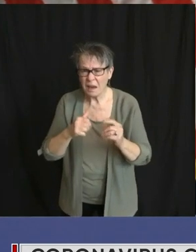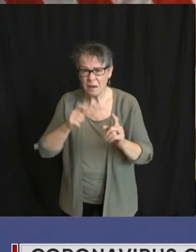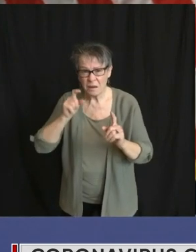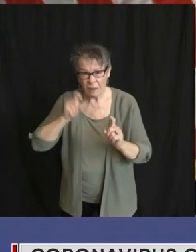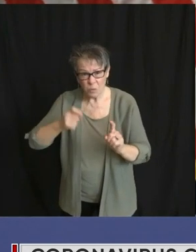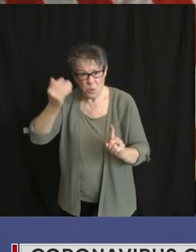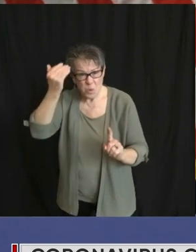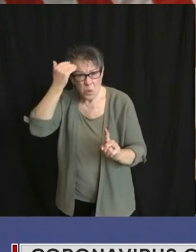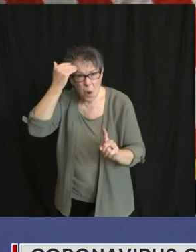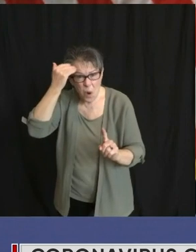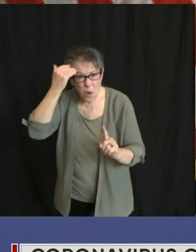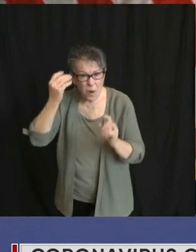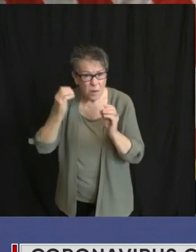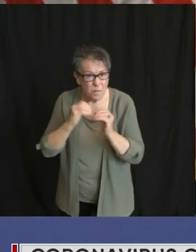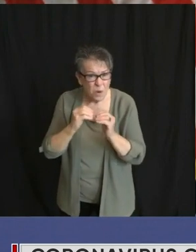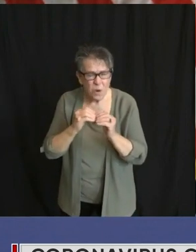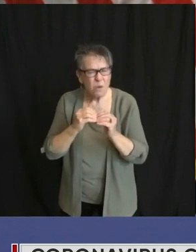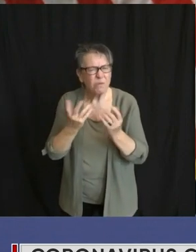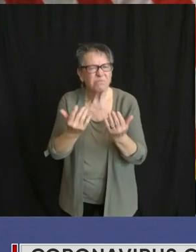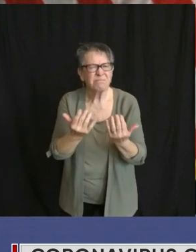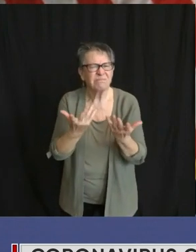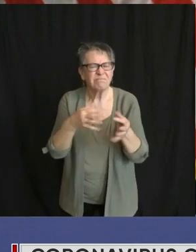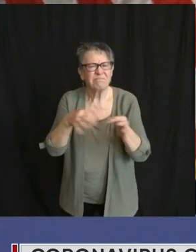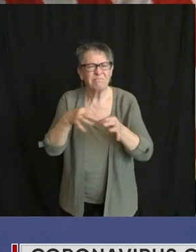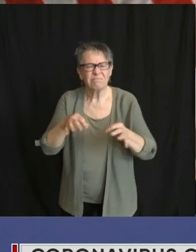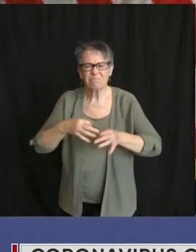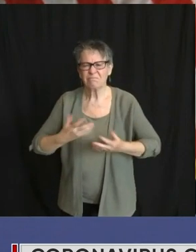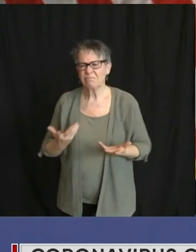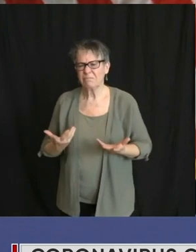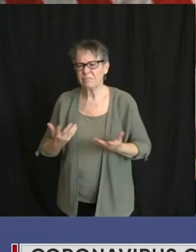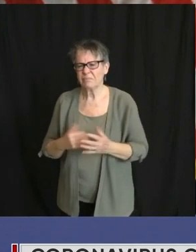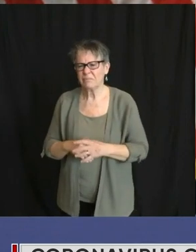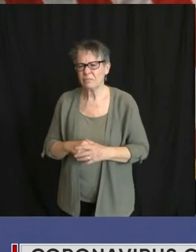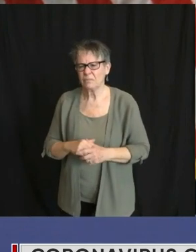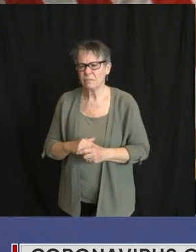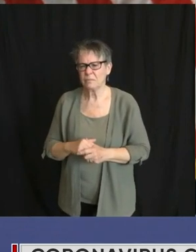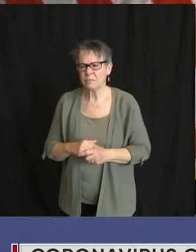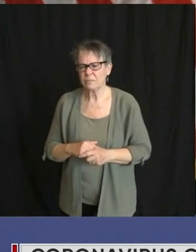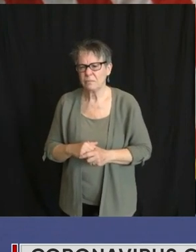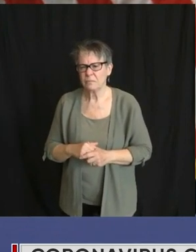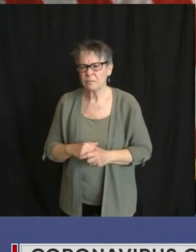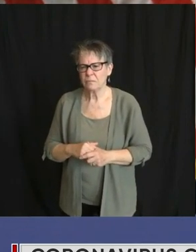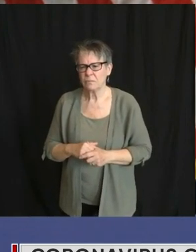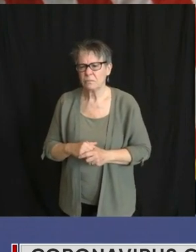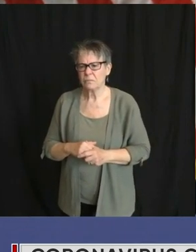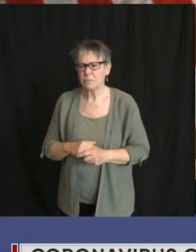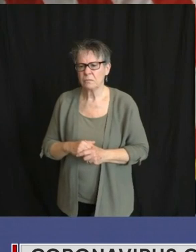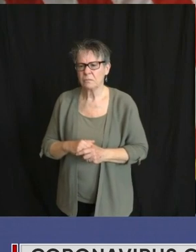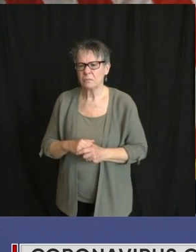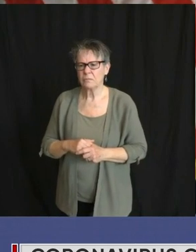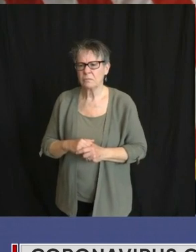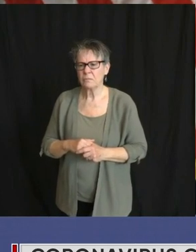AND THE SECOND QUESTION, AS YOU HAVE BEEN TALKING ABOUT, WE DISCUSSED YESTERDAY GOVERNOR,